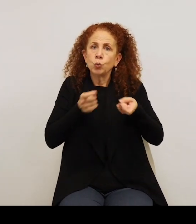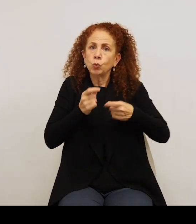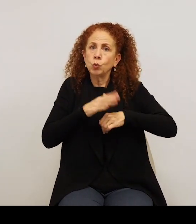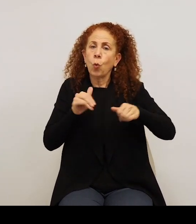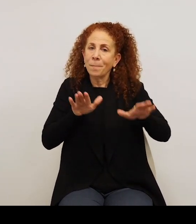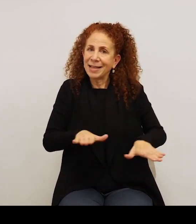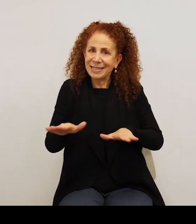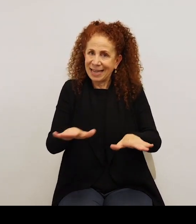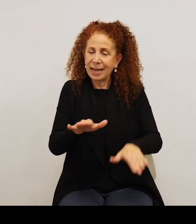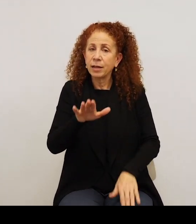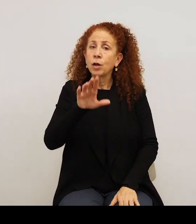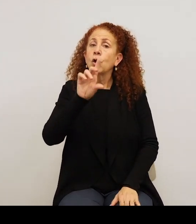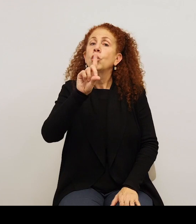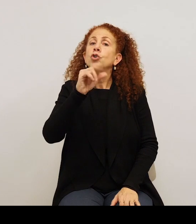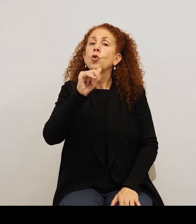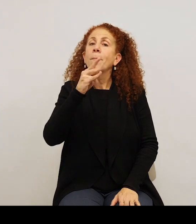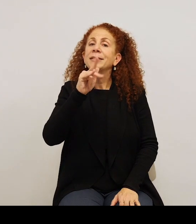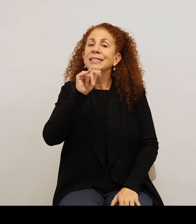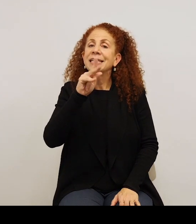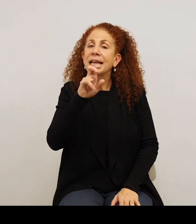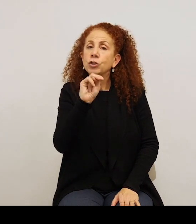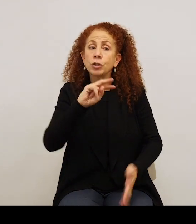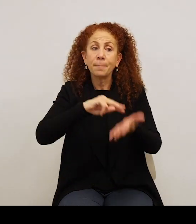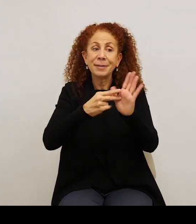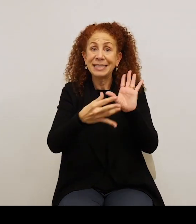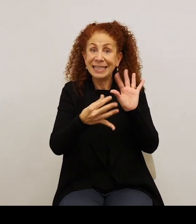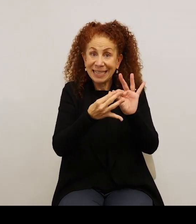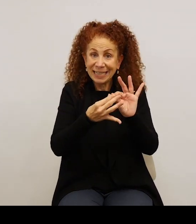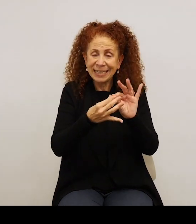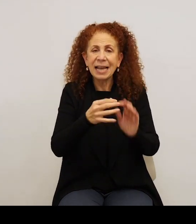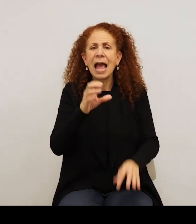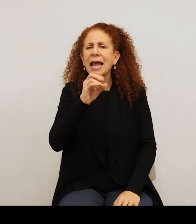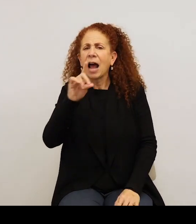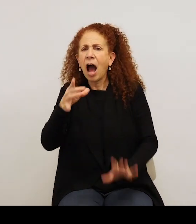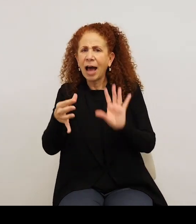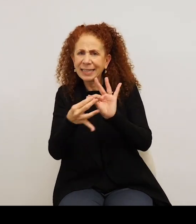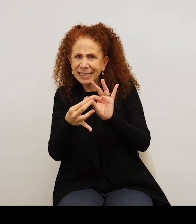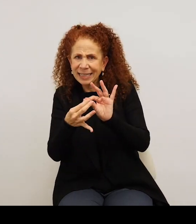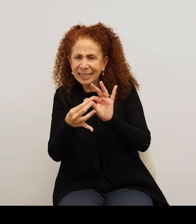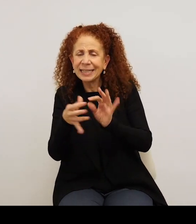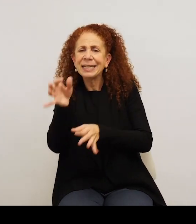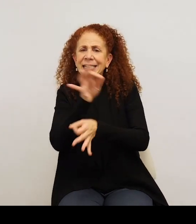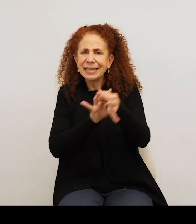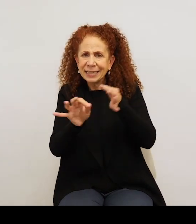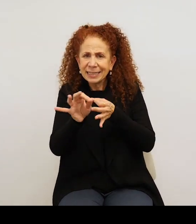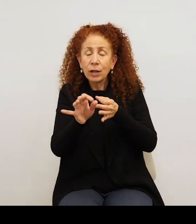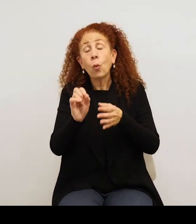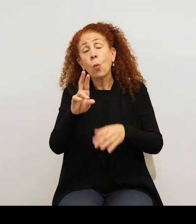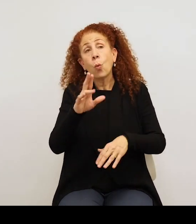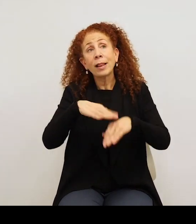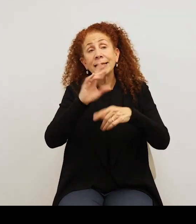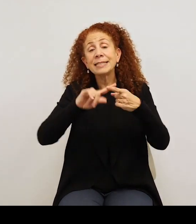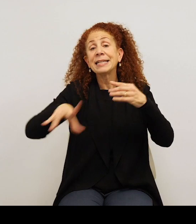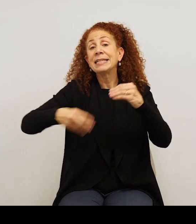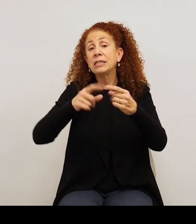This domestication is making kin as odd kin rather than, or at least in addition to,